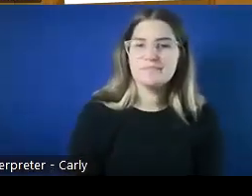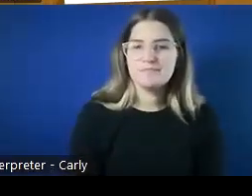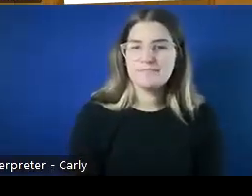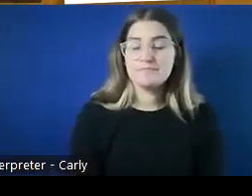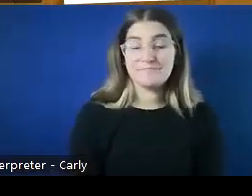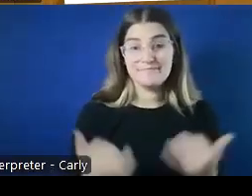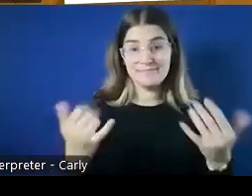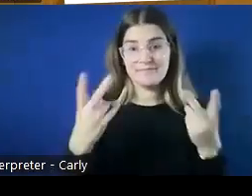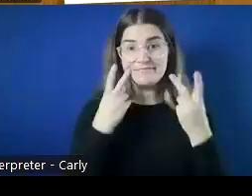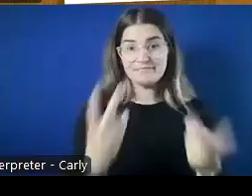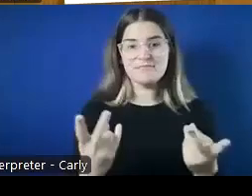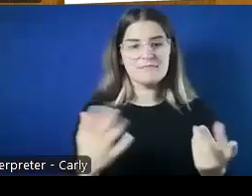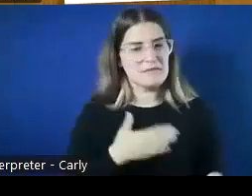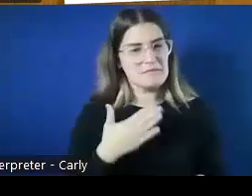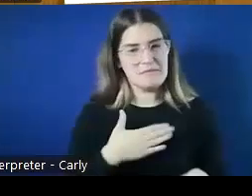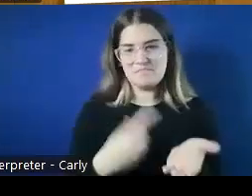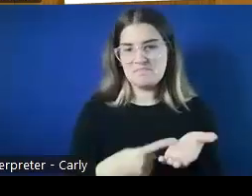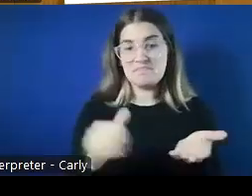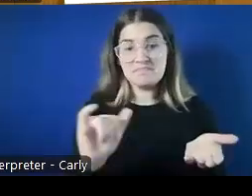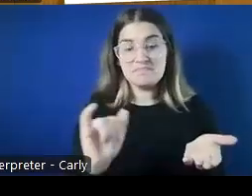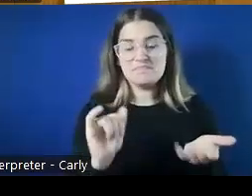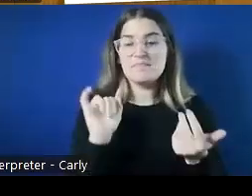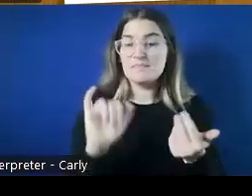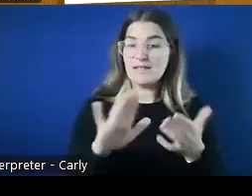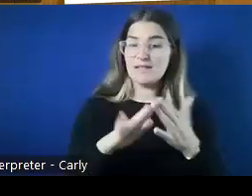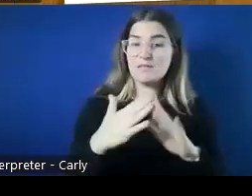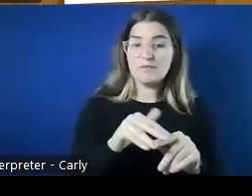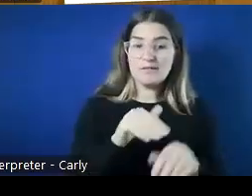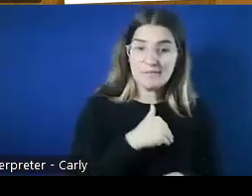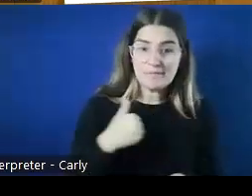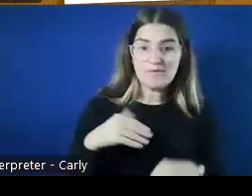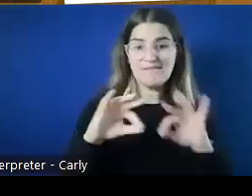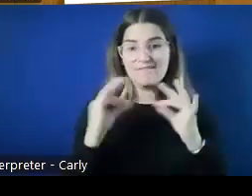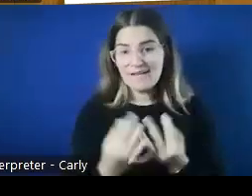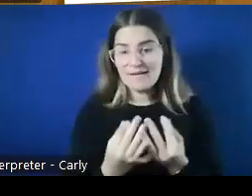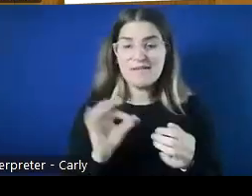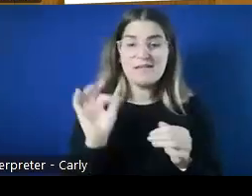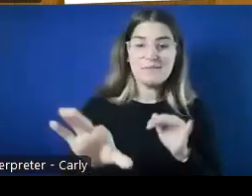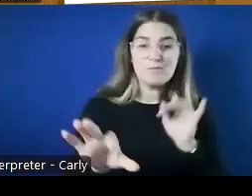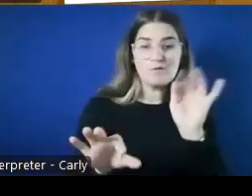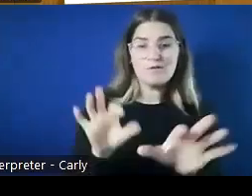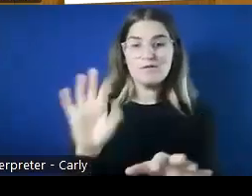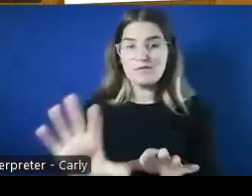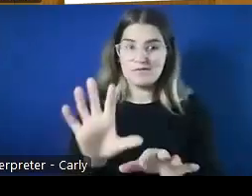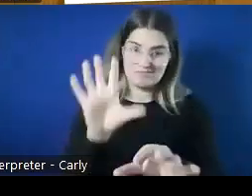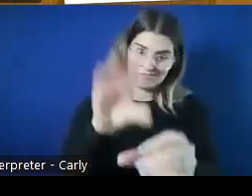is an example of including that Community member and family input in design and again I think that